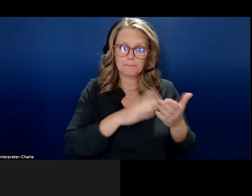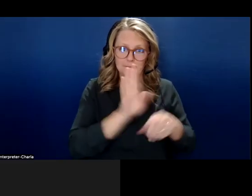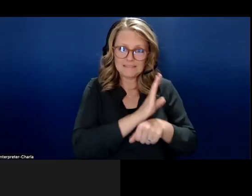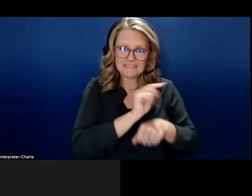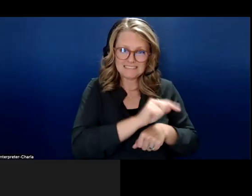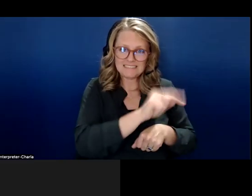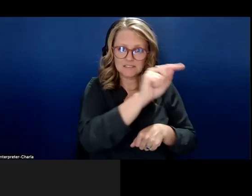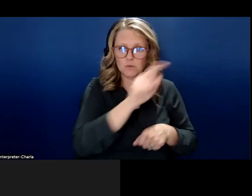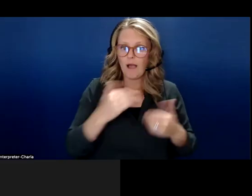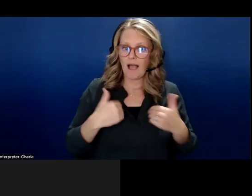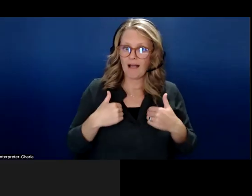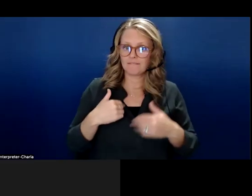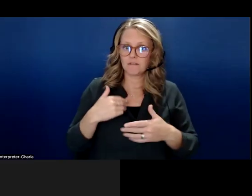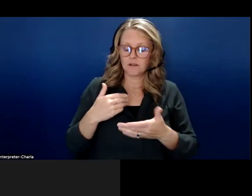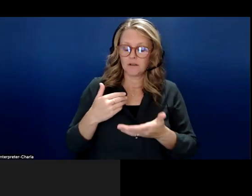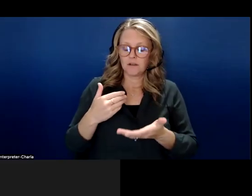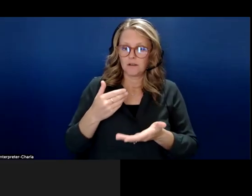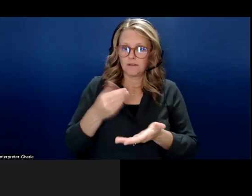is that you have to show losses of 20%.